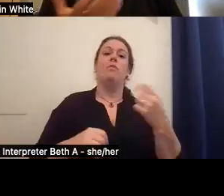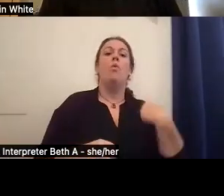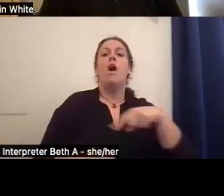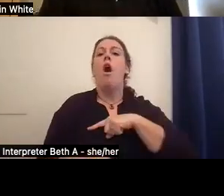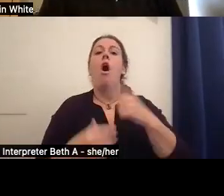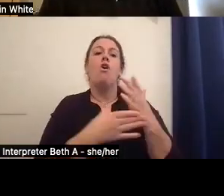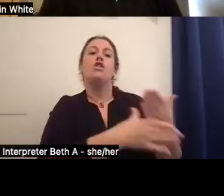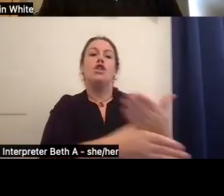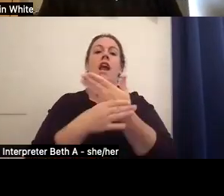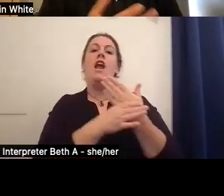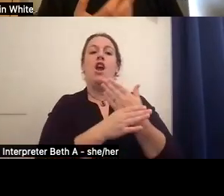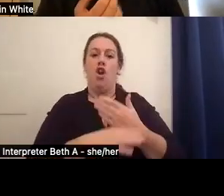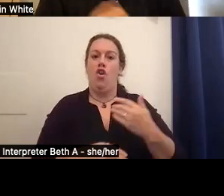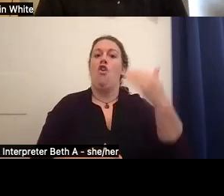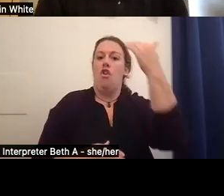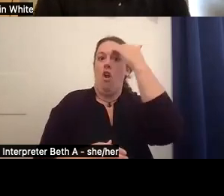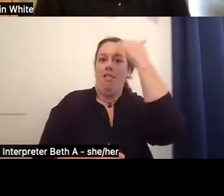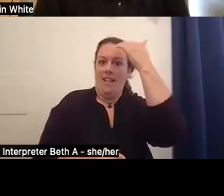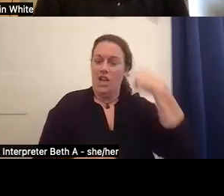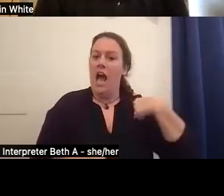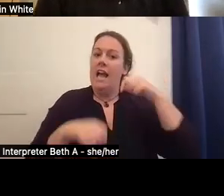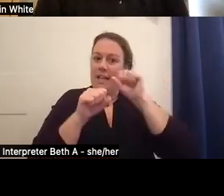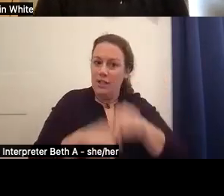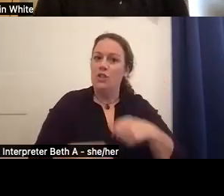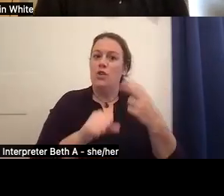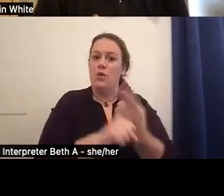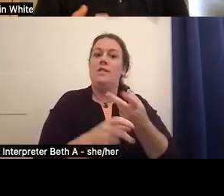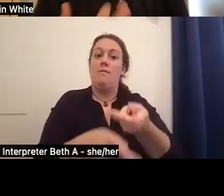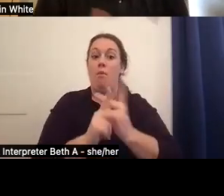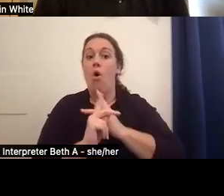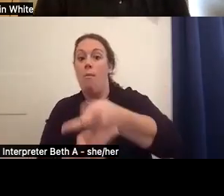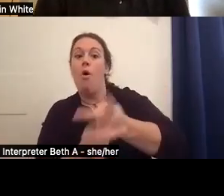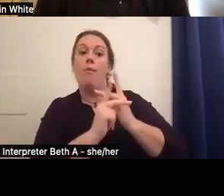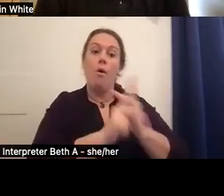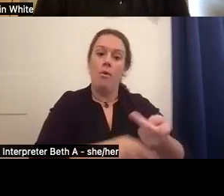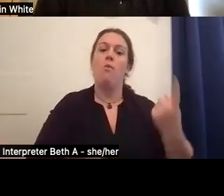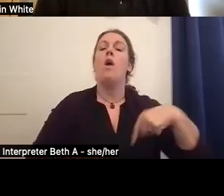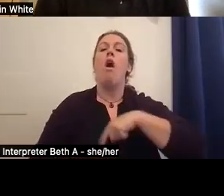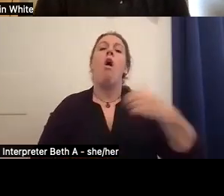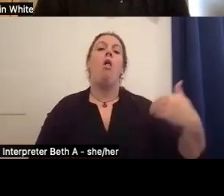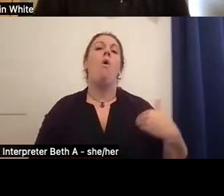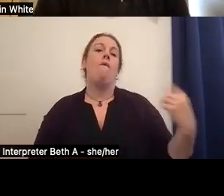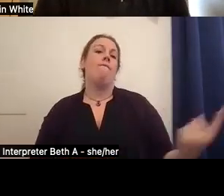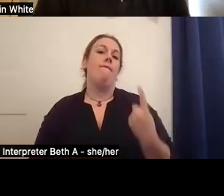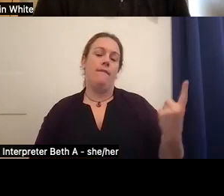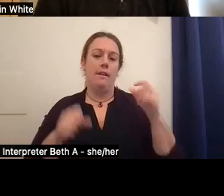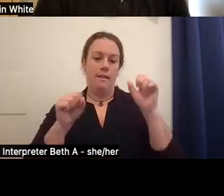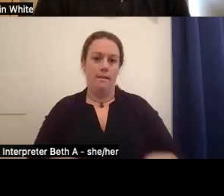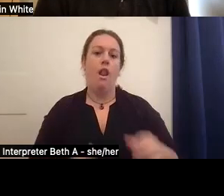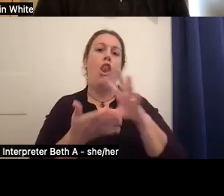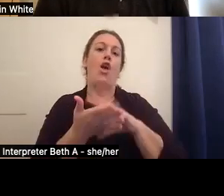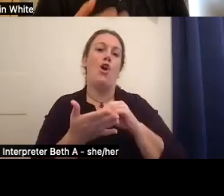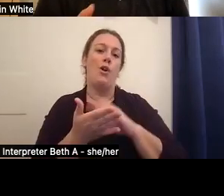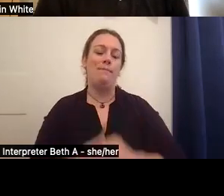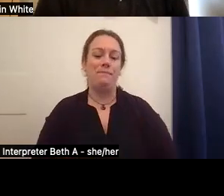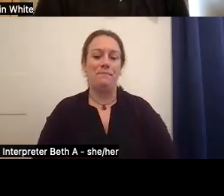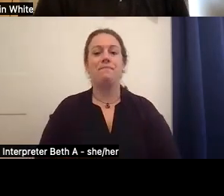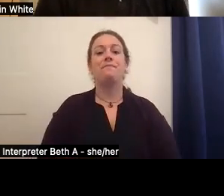And John Mohawk says in a slightly different way, he once told an audience that to say an individual